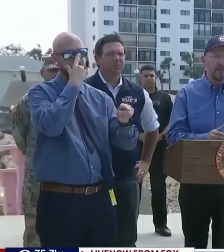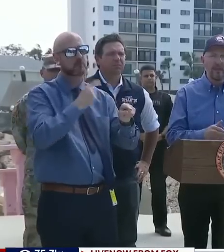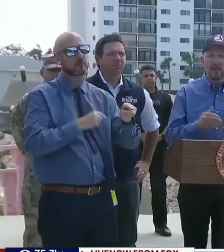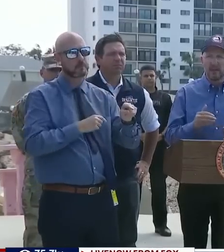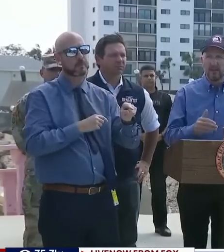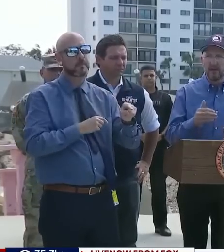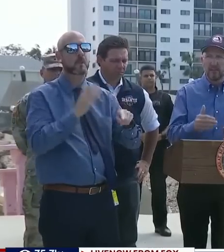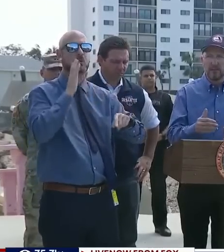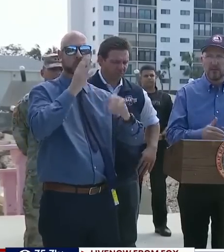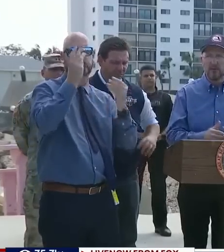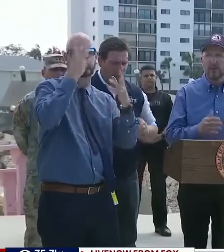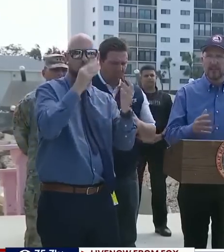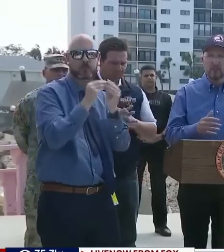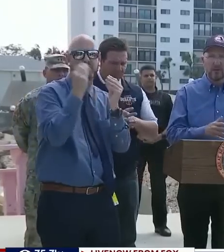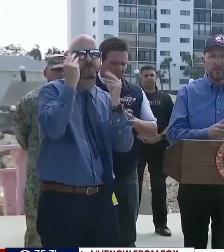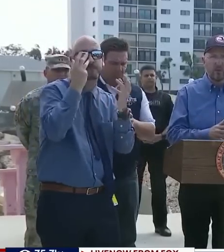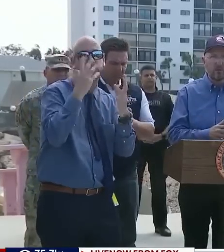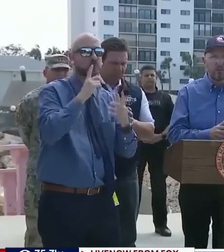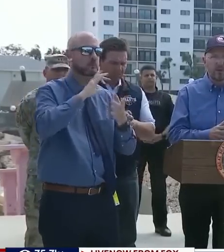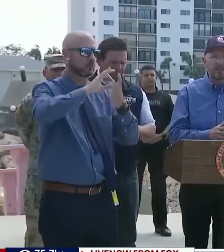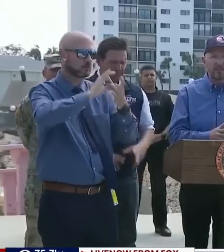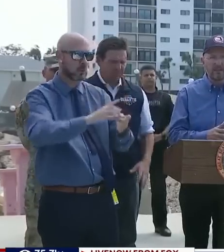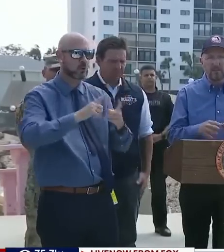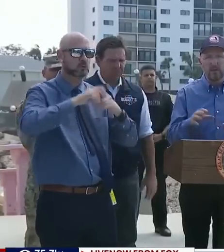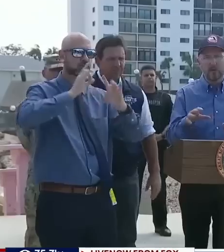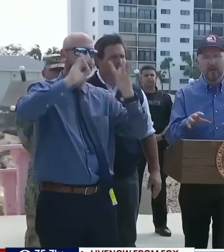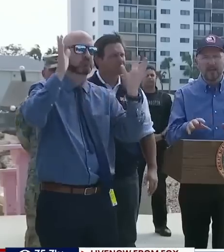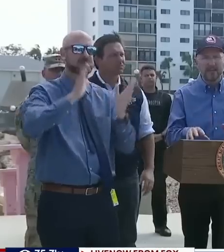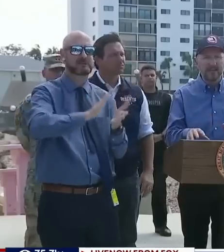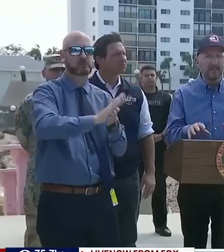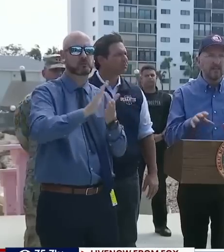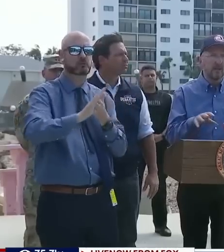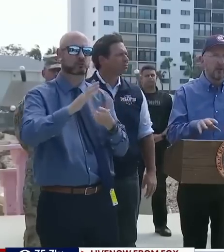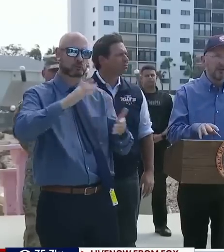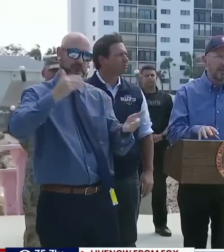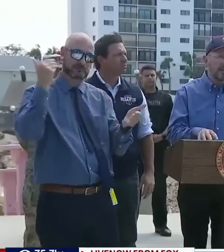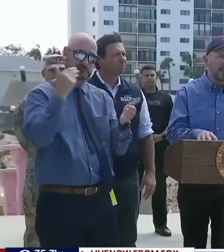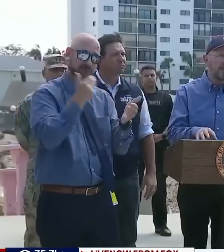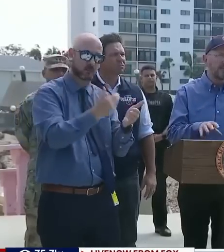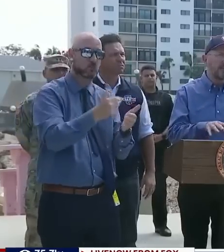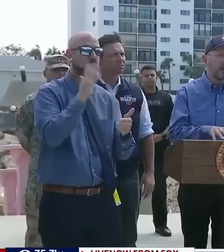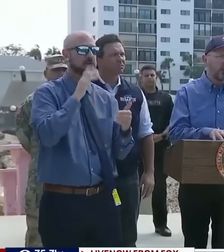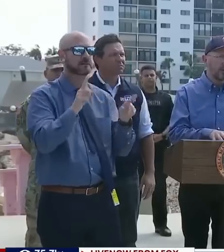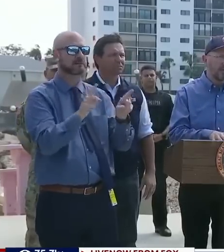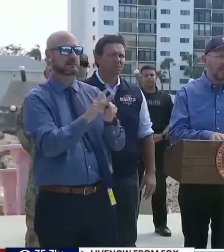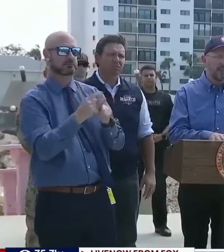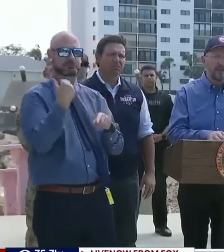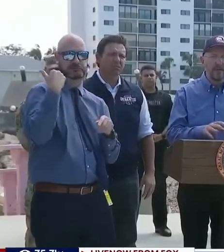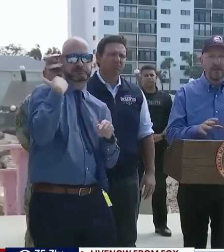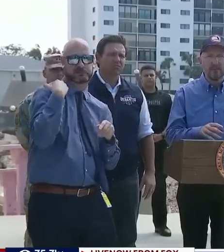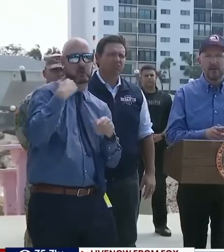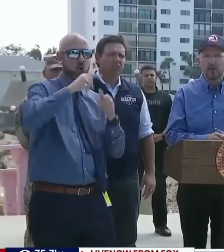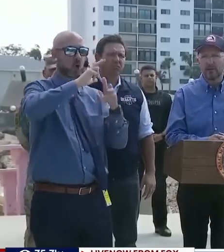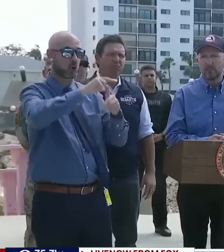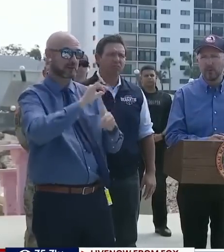Start filling out the necessary paperwork. We'll be announcing more information about crisis cleanup. in the coming future. That's we have